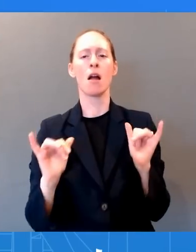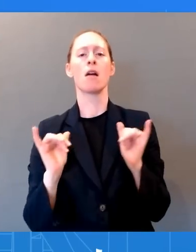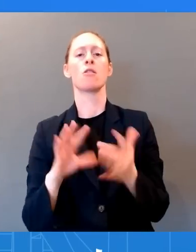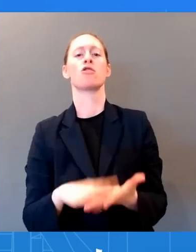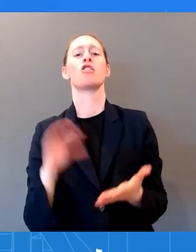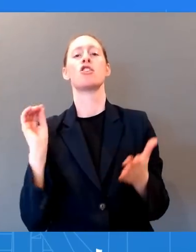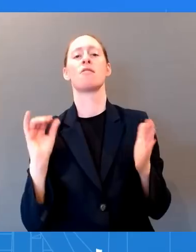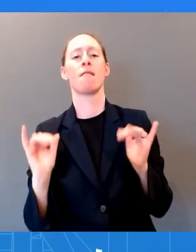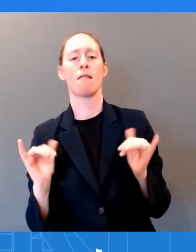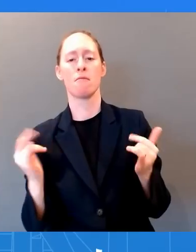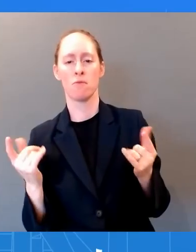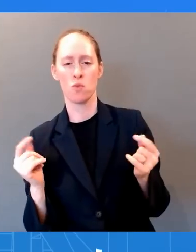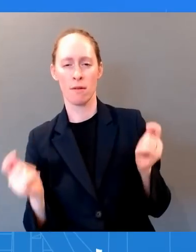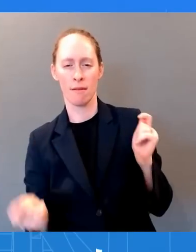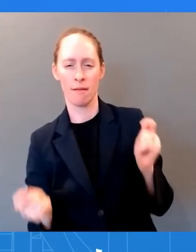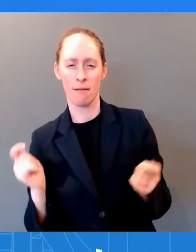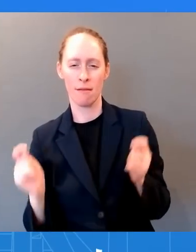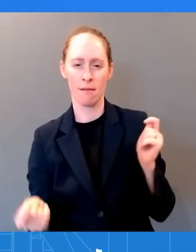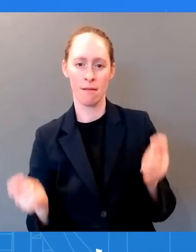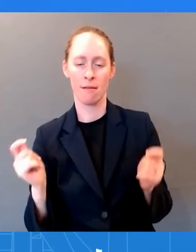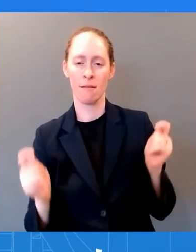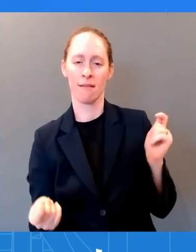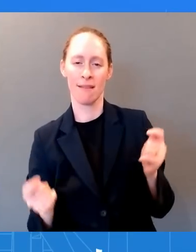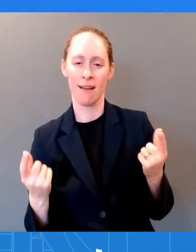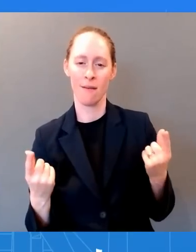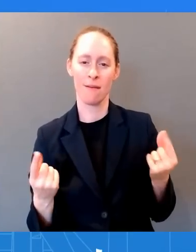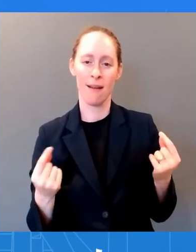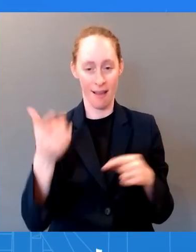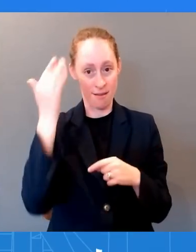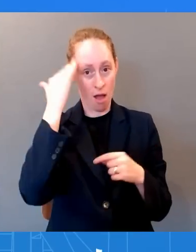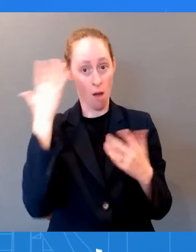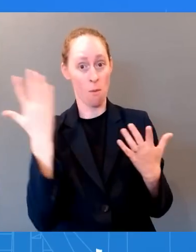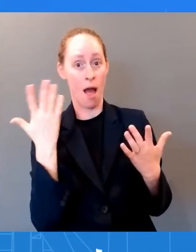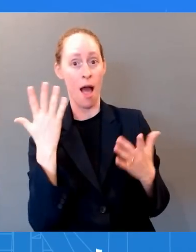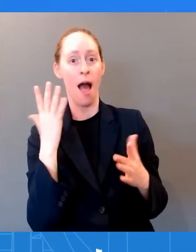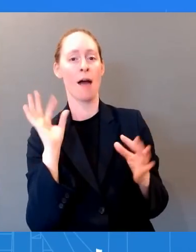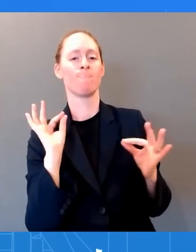the things that we've learned that worked for the fall booster campaign. And, again, we're going to be --